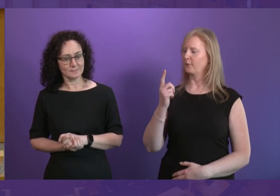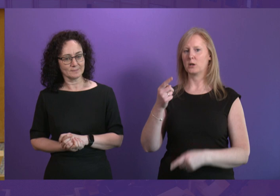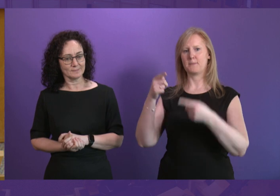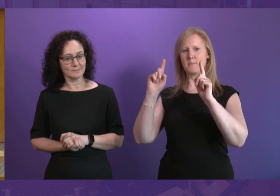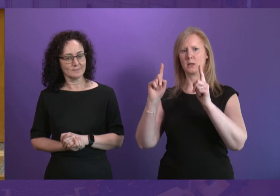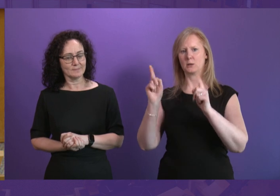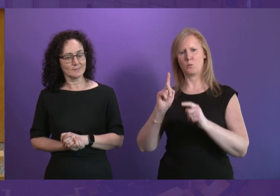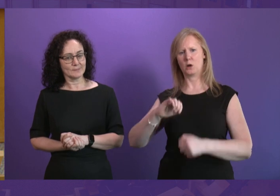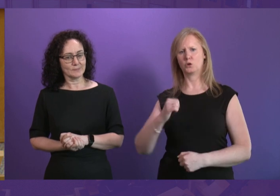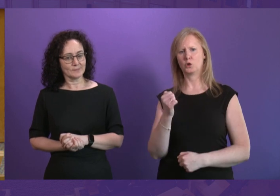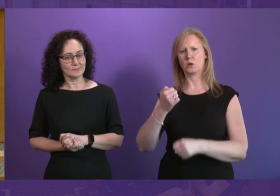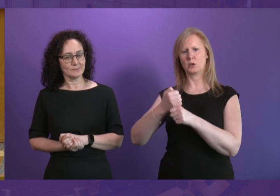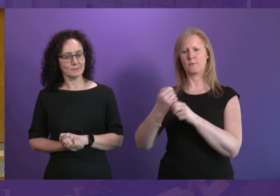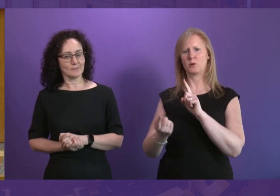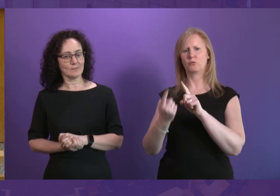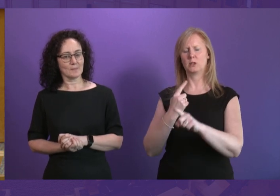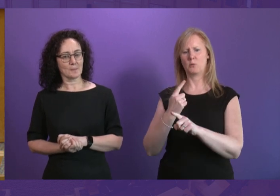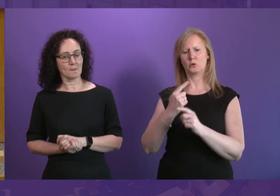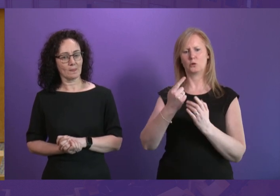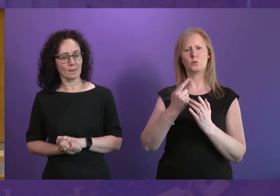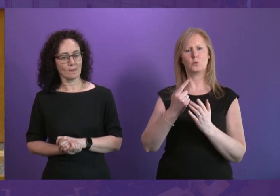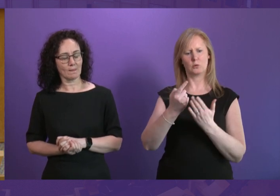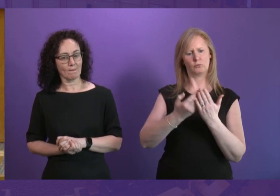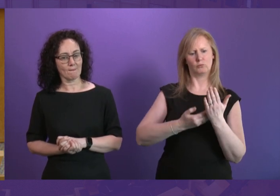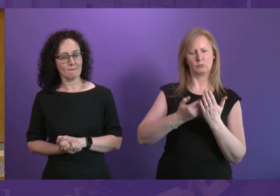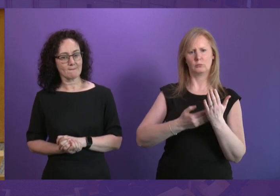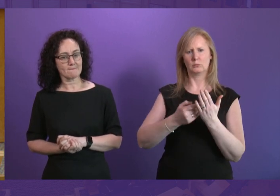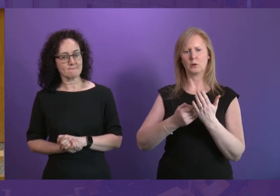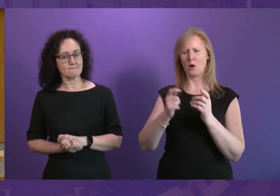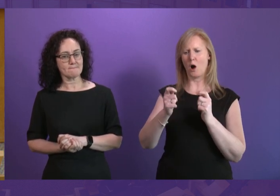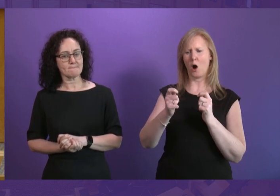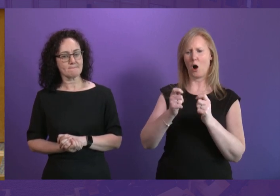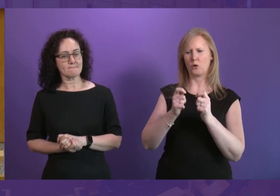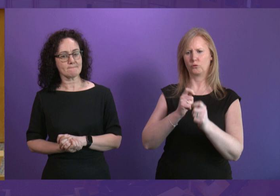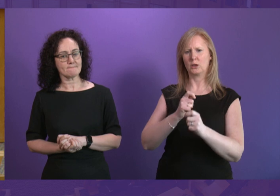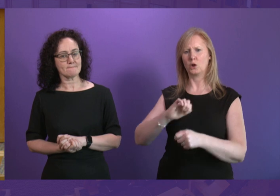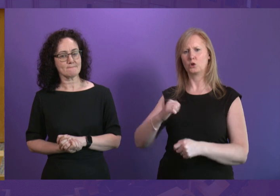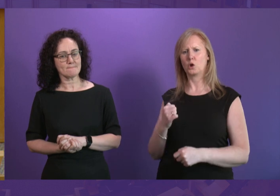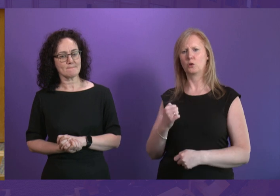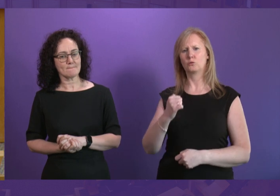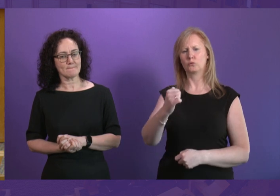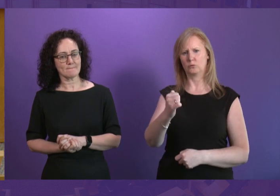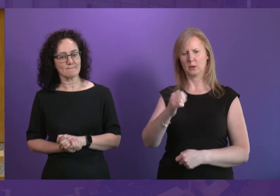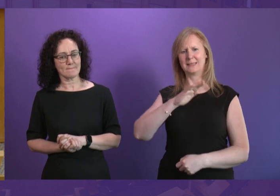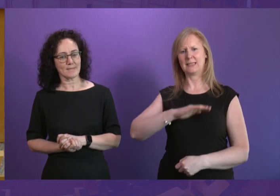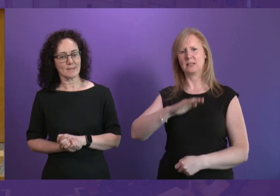Government’s response is to reports that alterations have been made to ScotRail’s satisfaction targets over the last two years.